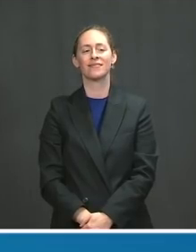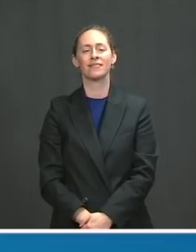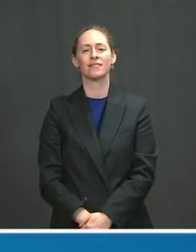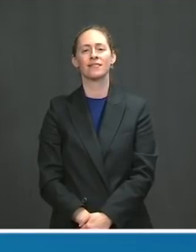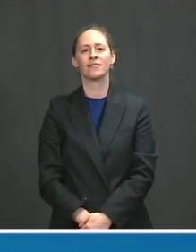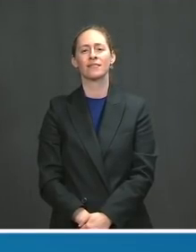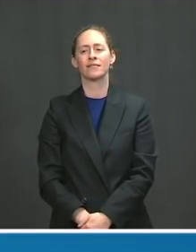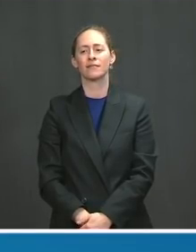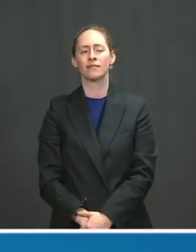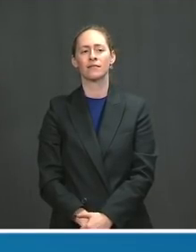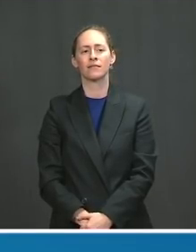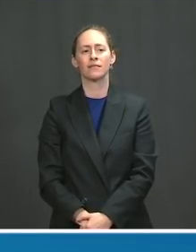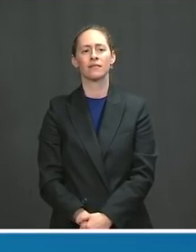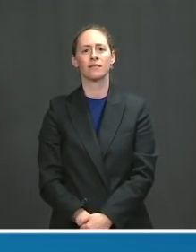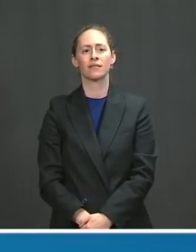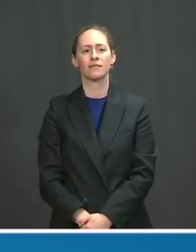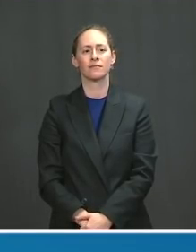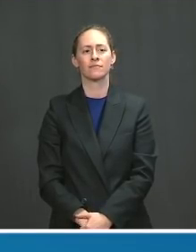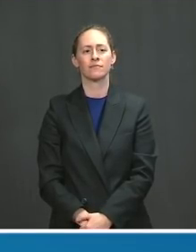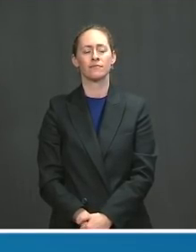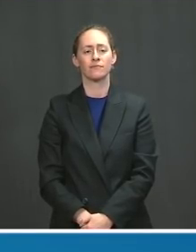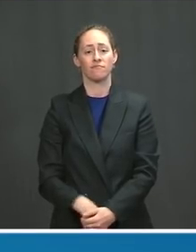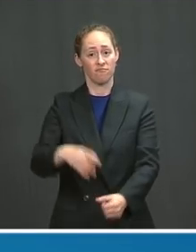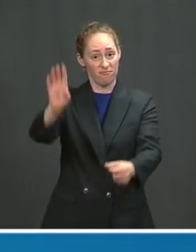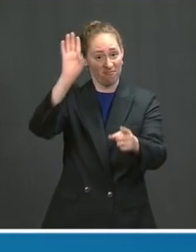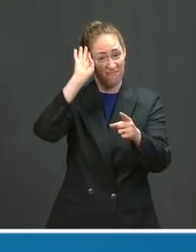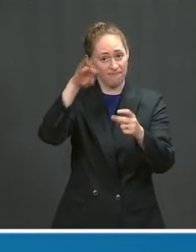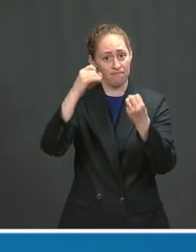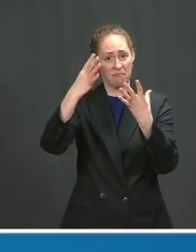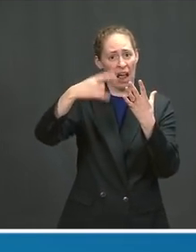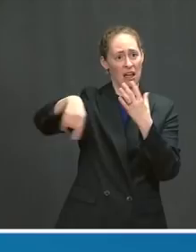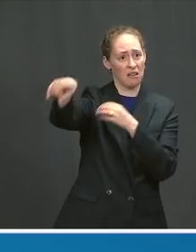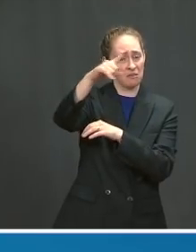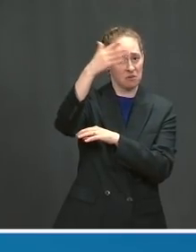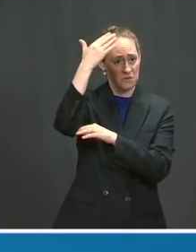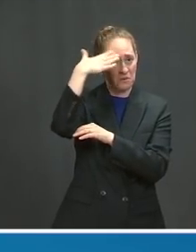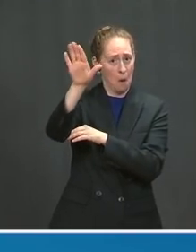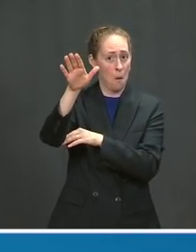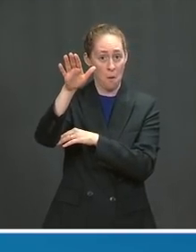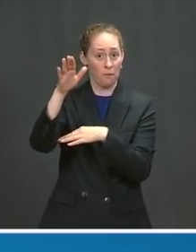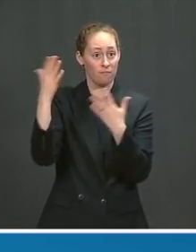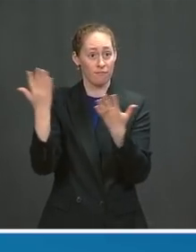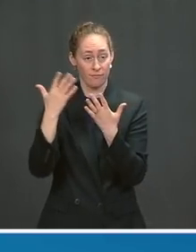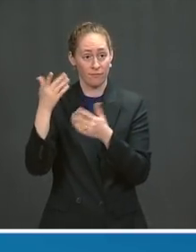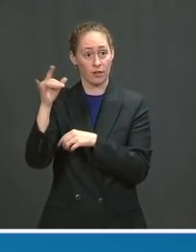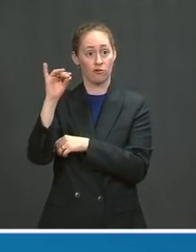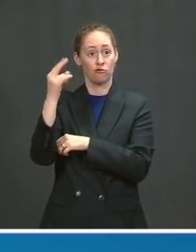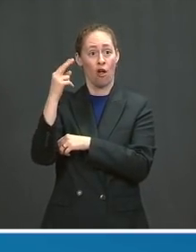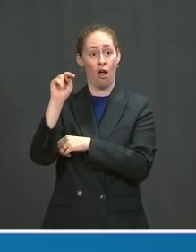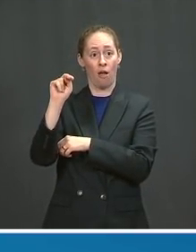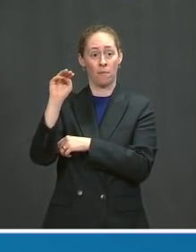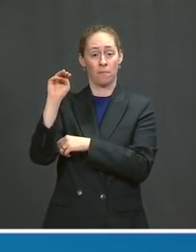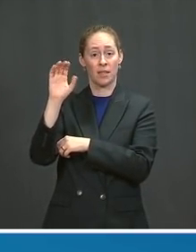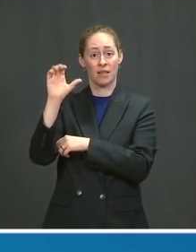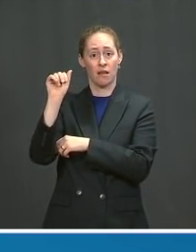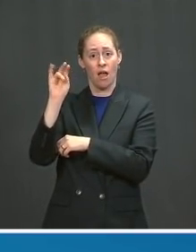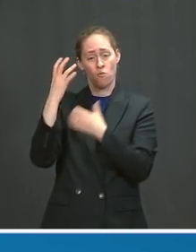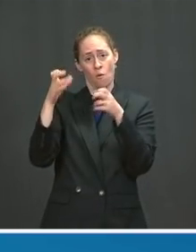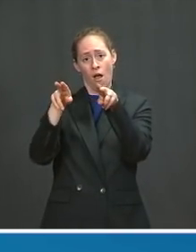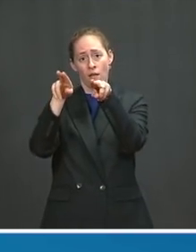So most people don't know he wanted to be buried next to his best friend who he met on the yard,